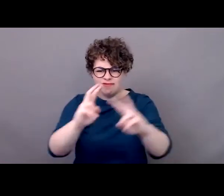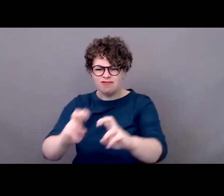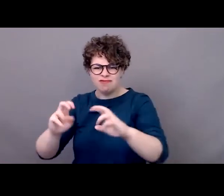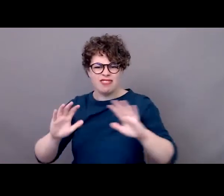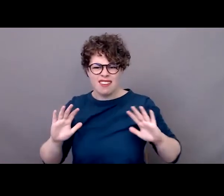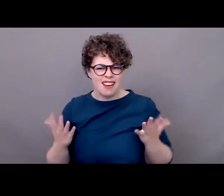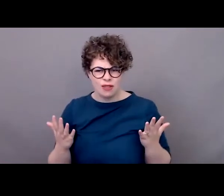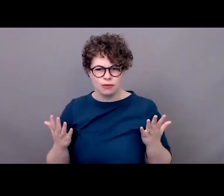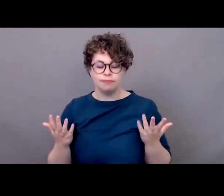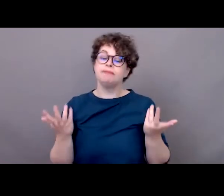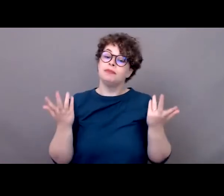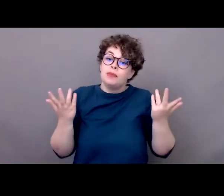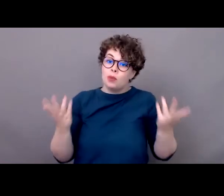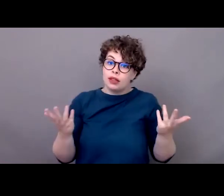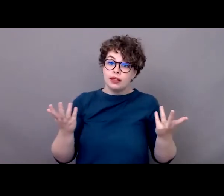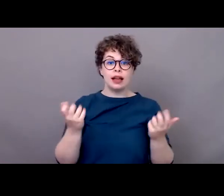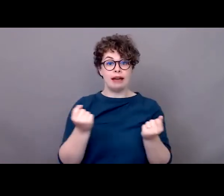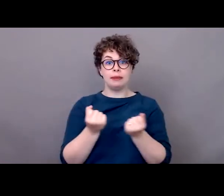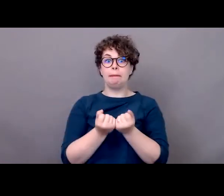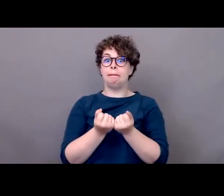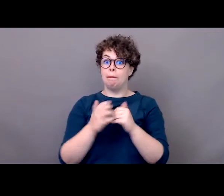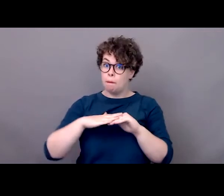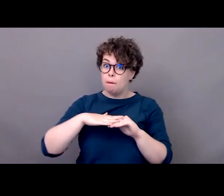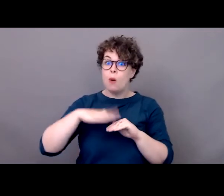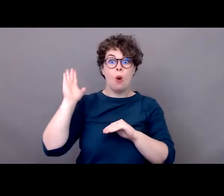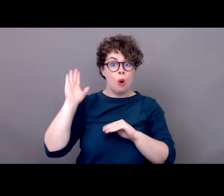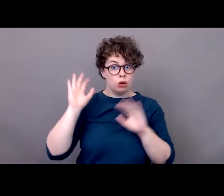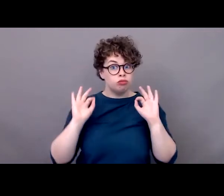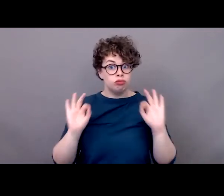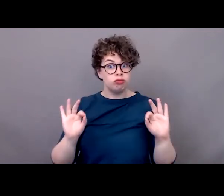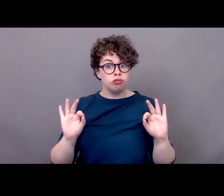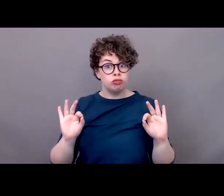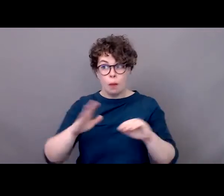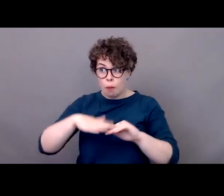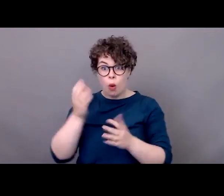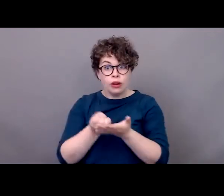Well, there's been a really big improvement in the data available on disability in the last